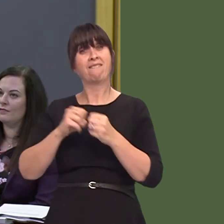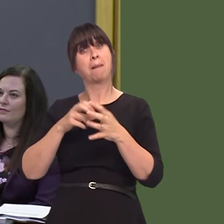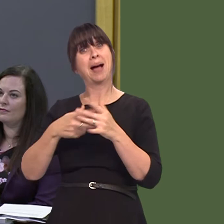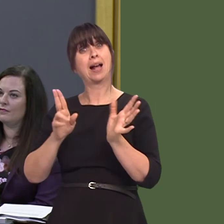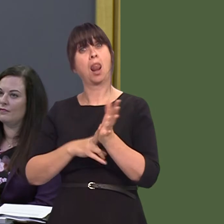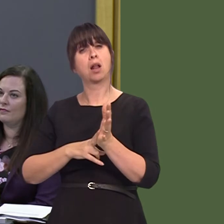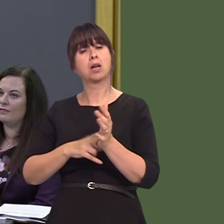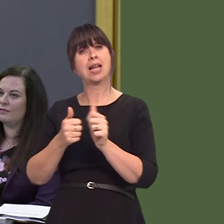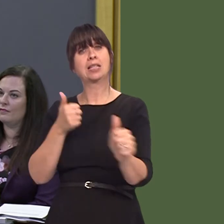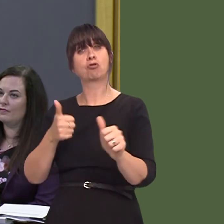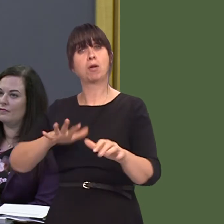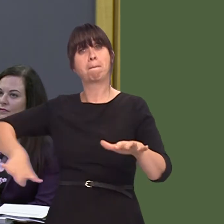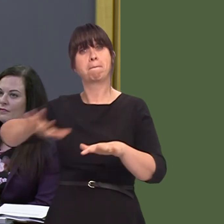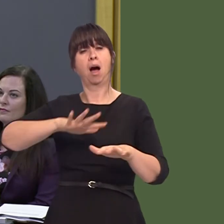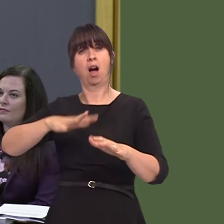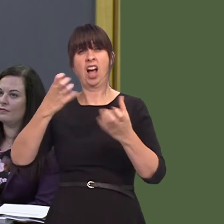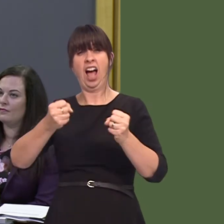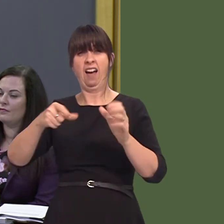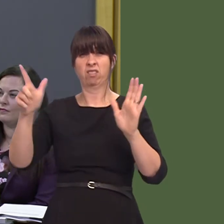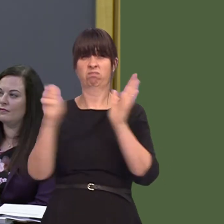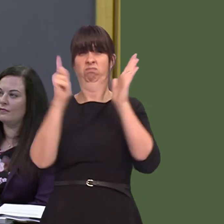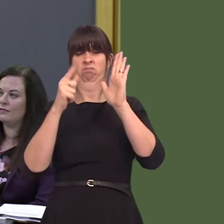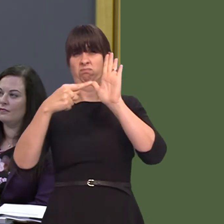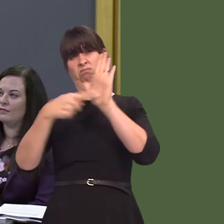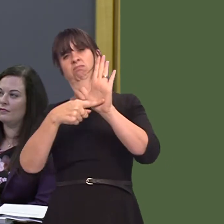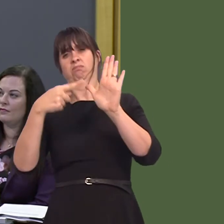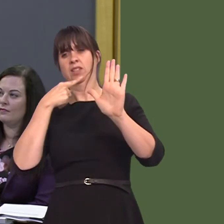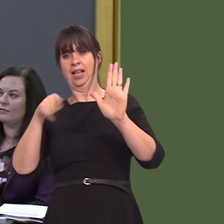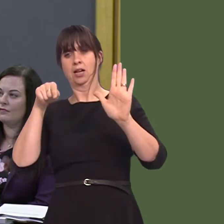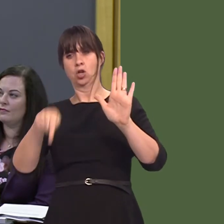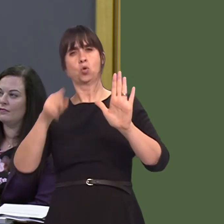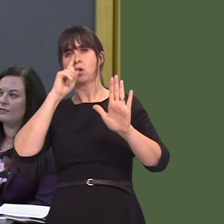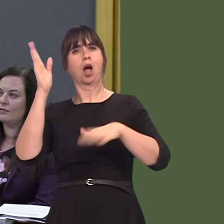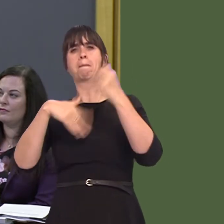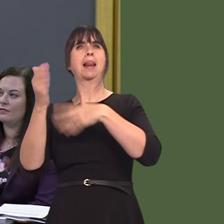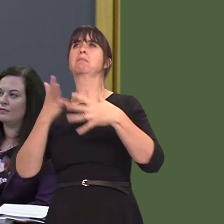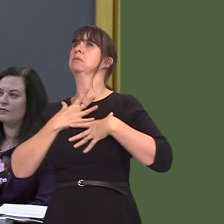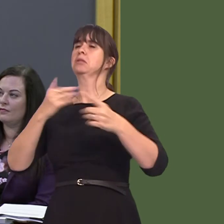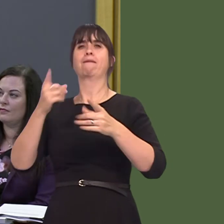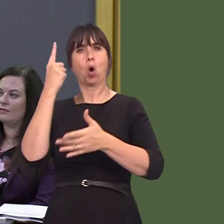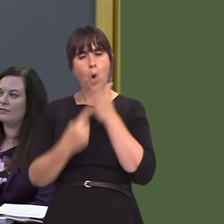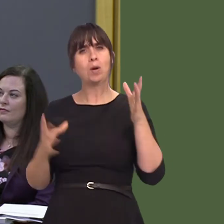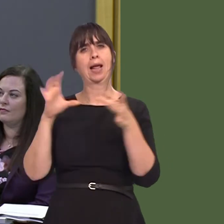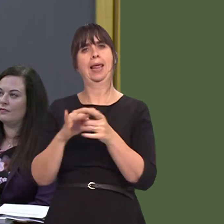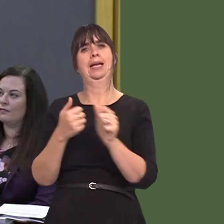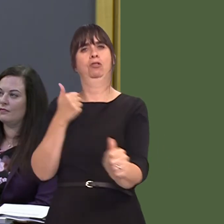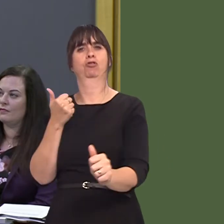park has a covenant on it to say that it should be used only for industrial purposesóquite well, as it fits in with the enterprise zone in Port Talbot thatís just been identified